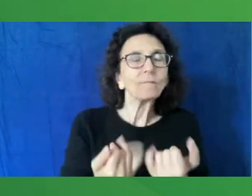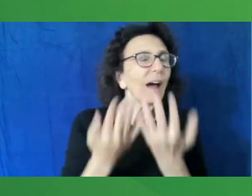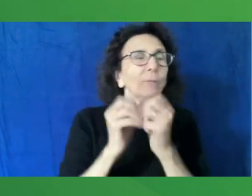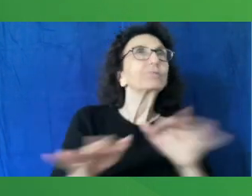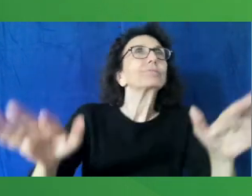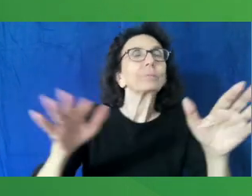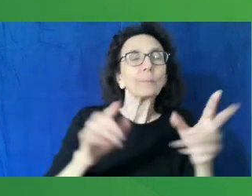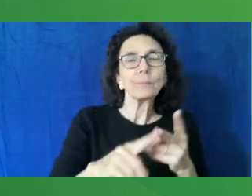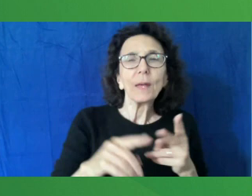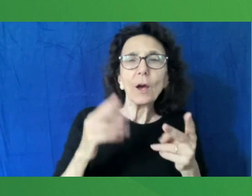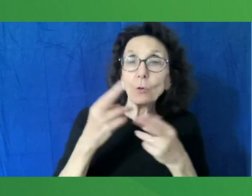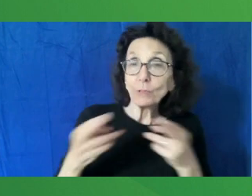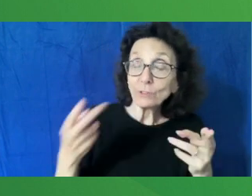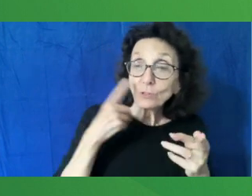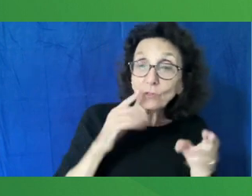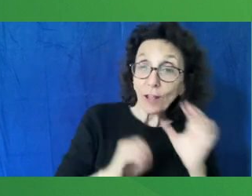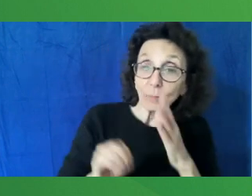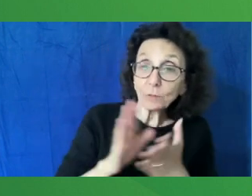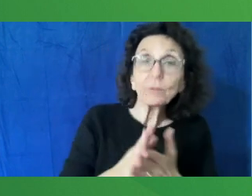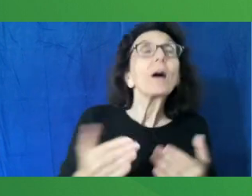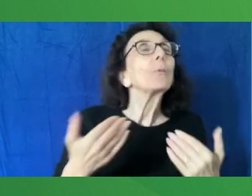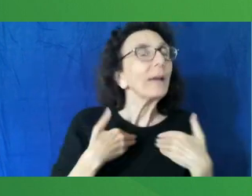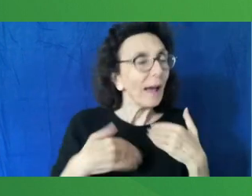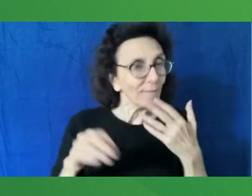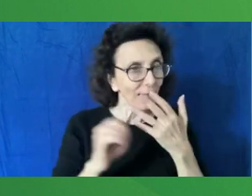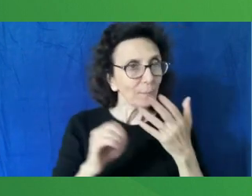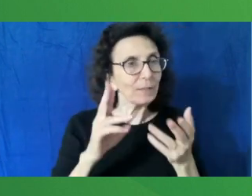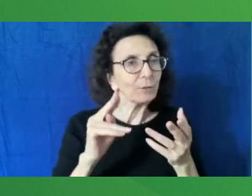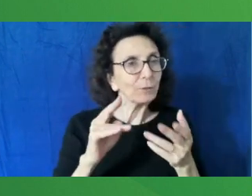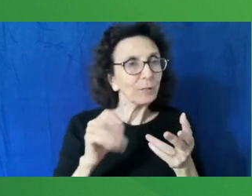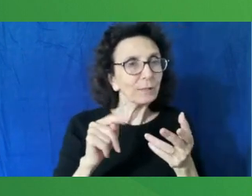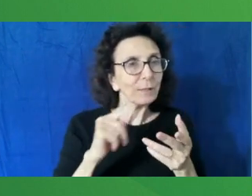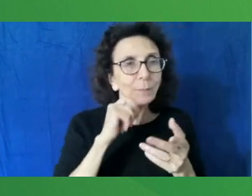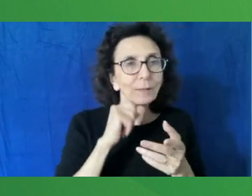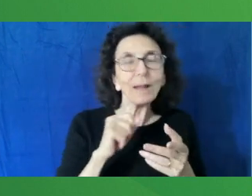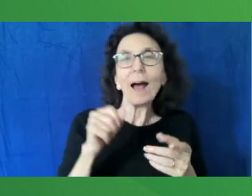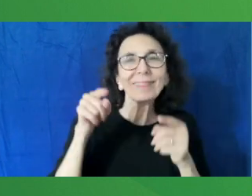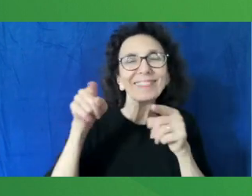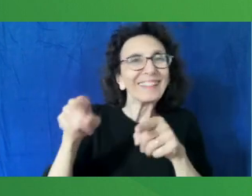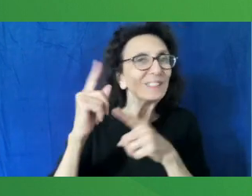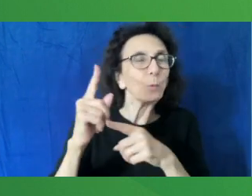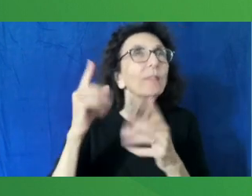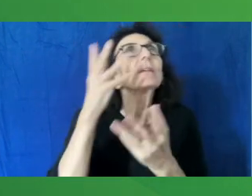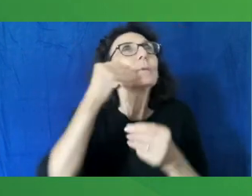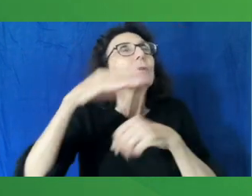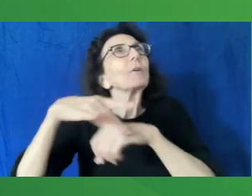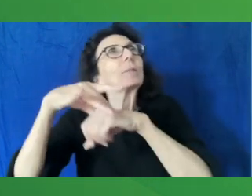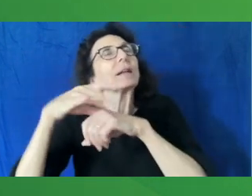We do have elementary units, just not Our Beautiful Planet ones at this time.